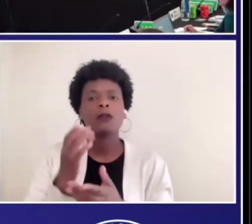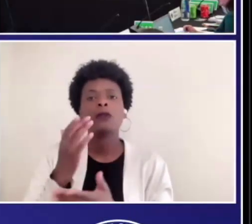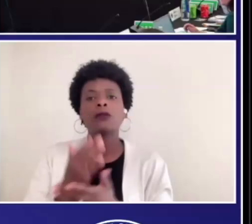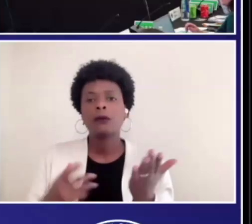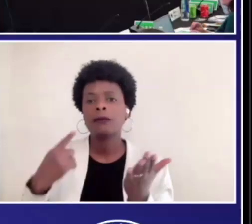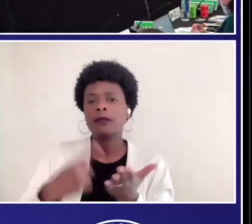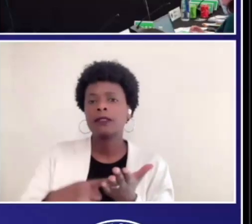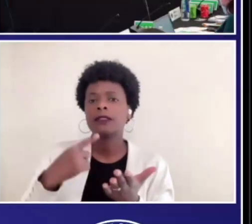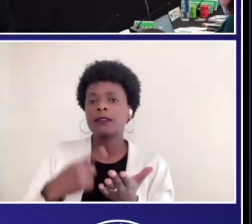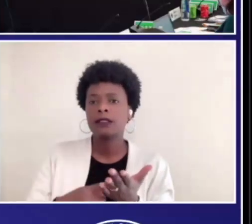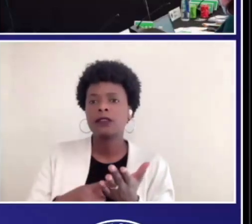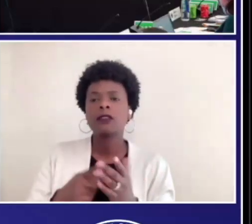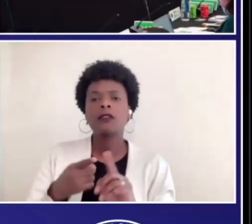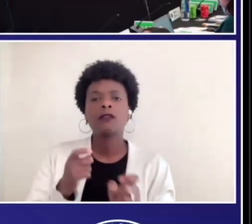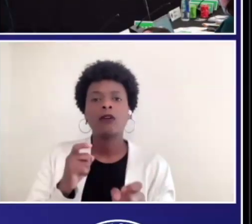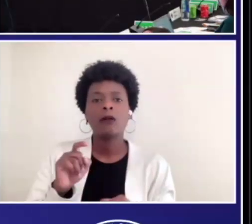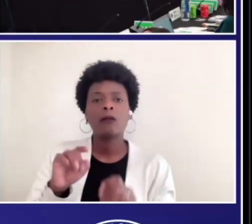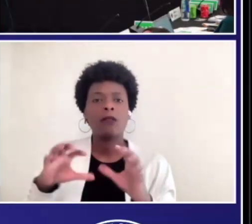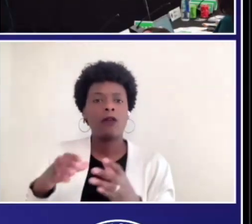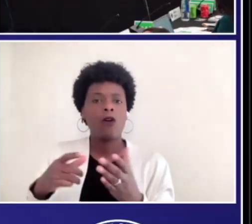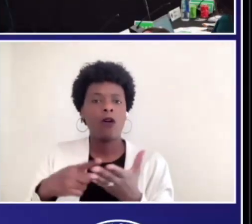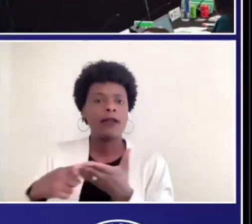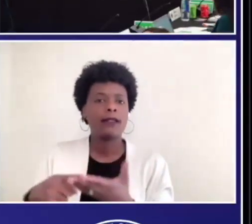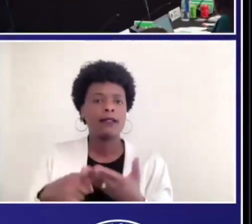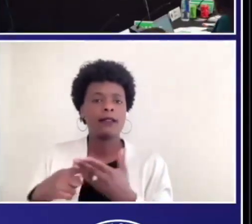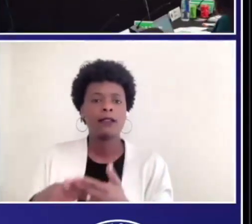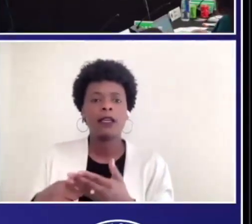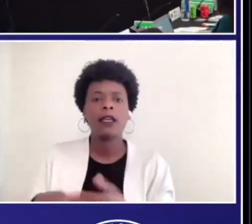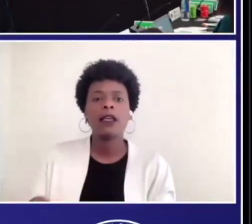caucus in Romanette two one, so if we could just scroll up just a little